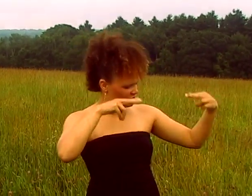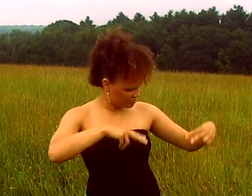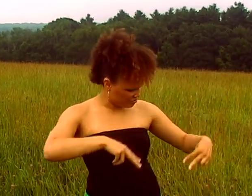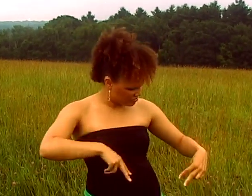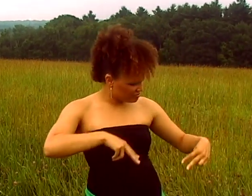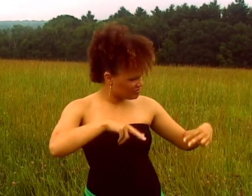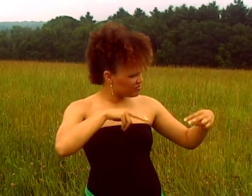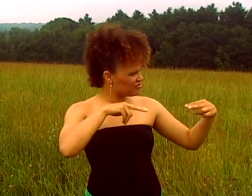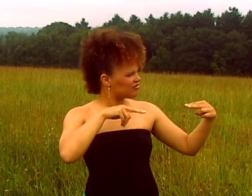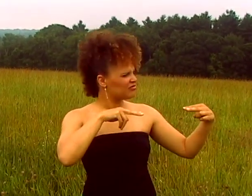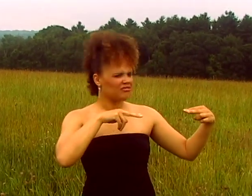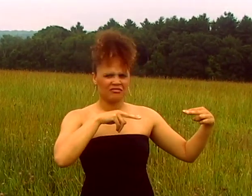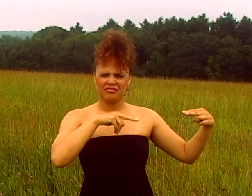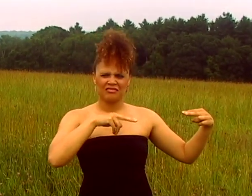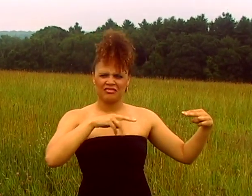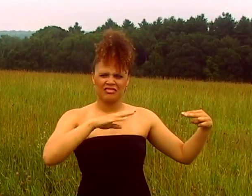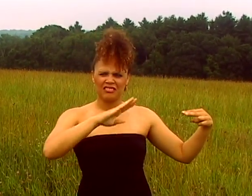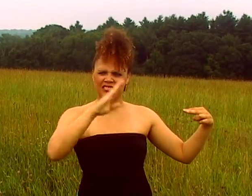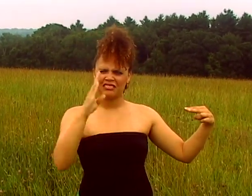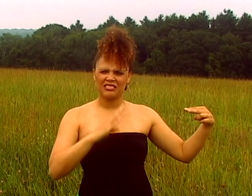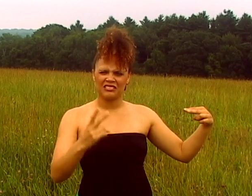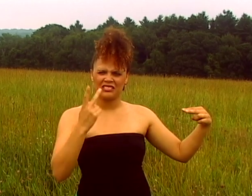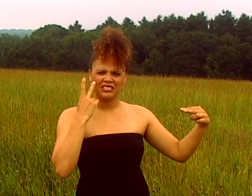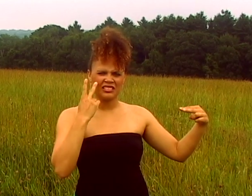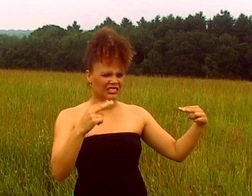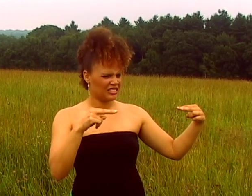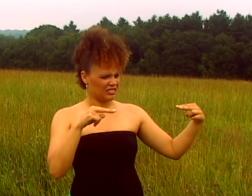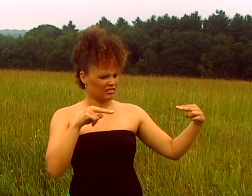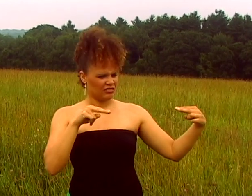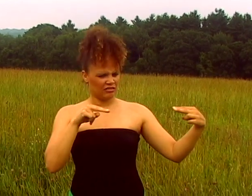To places I have never seen